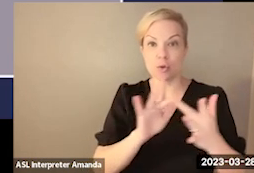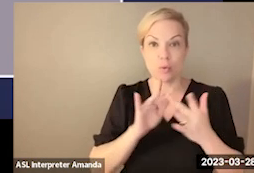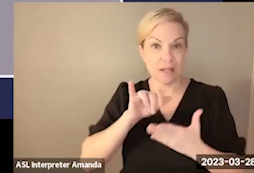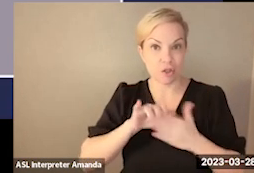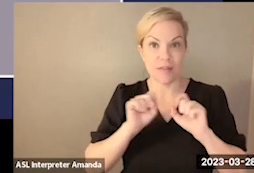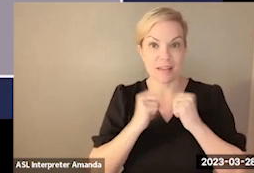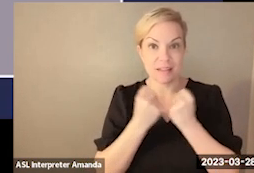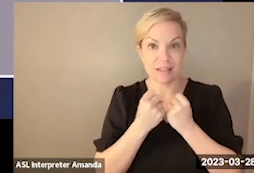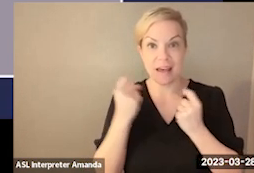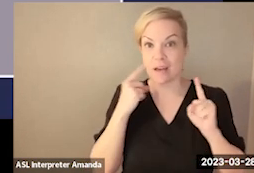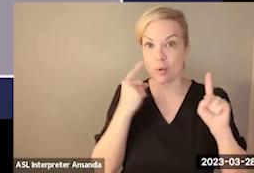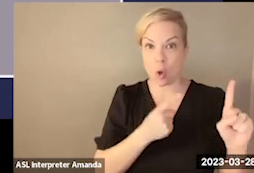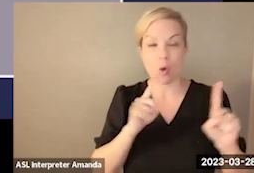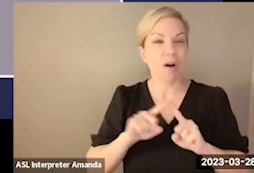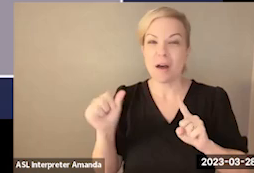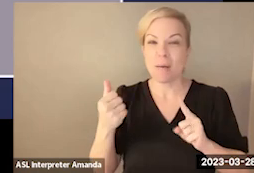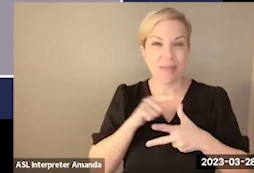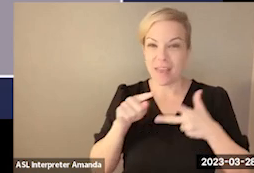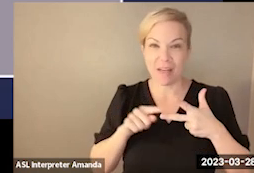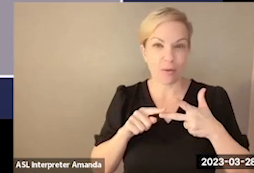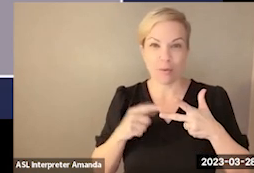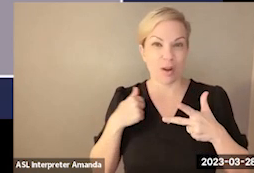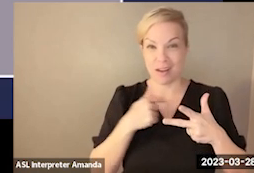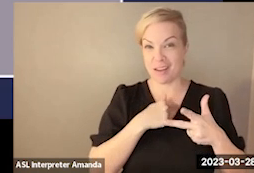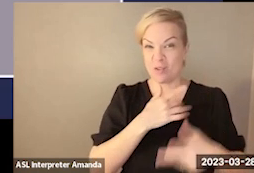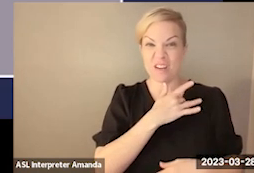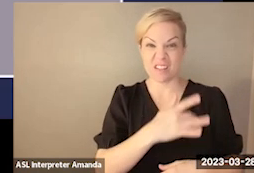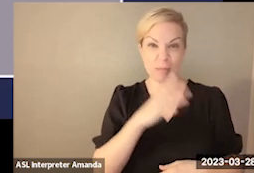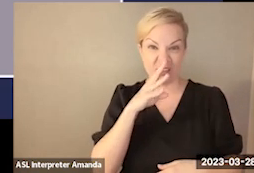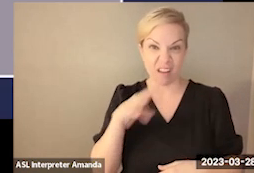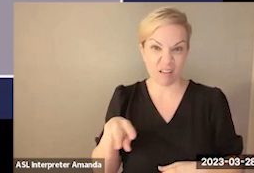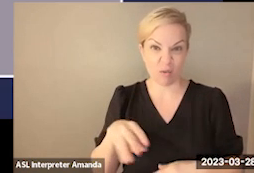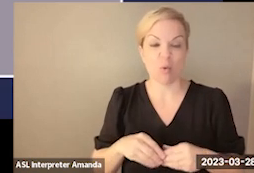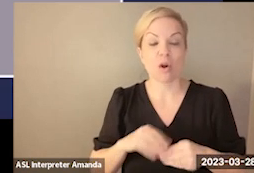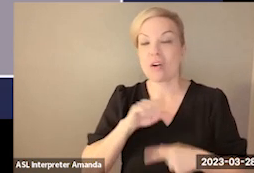Debbie Stine, Science & Technology Policy Academy: But we often don't look at these other 3, Debbie Stine, Science & Technology Policy Academy: and when we don't, look at them